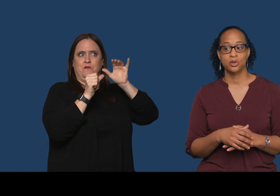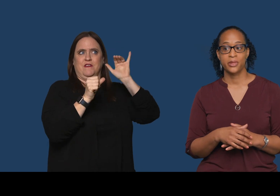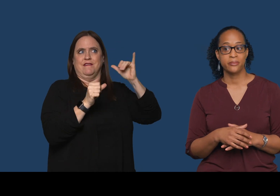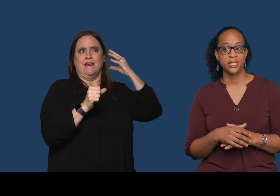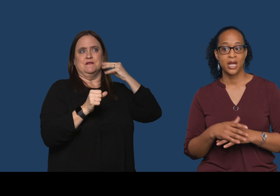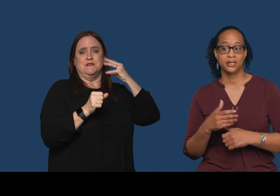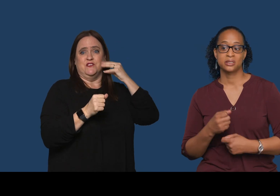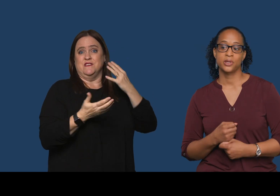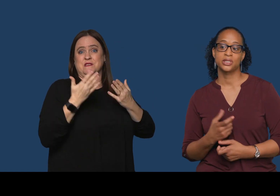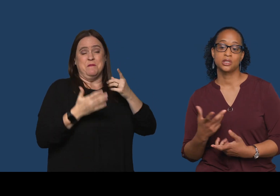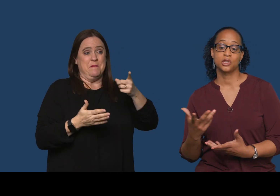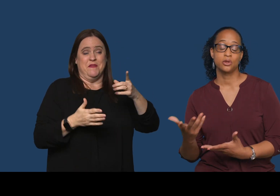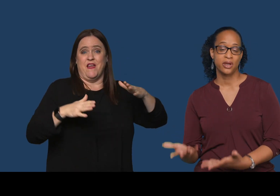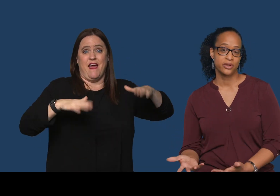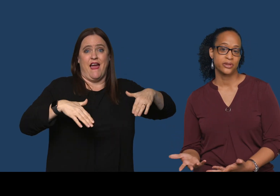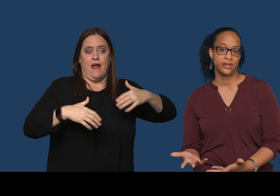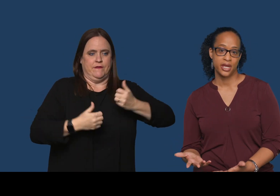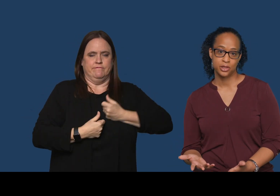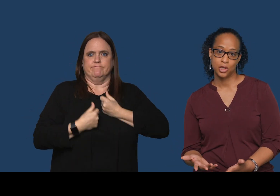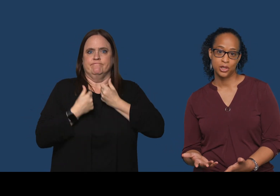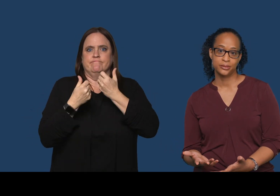or maybe not expressing to you everything that occurred.